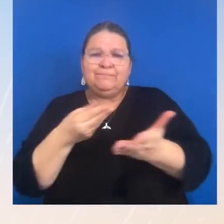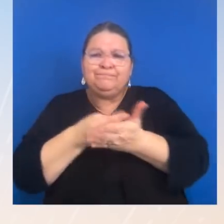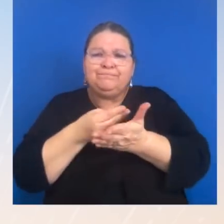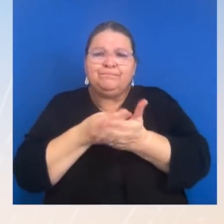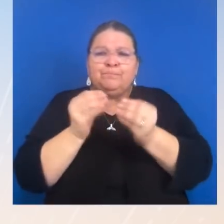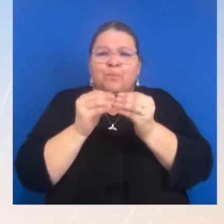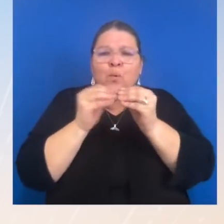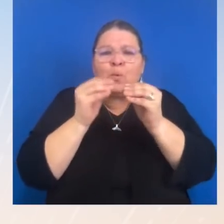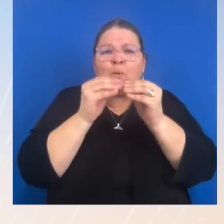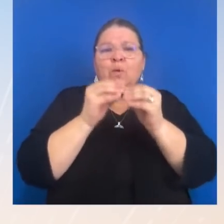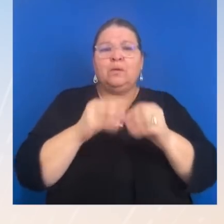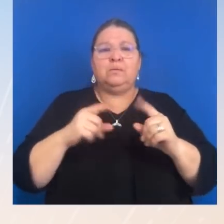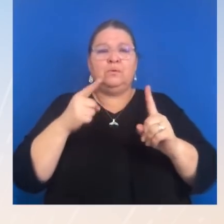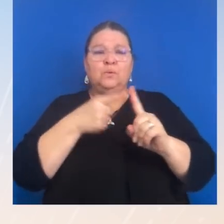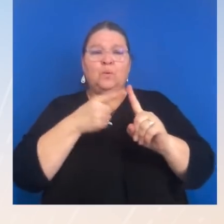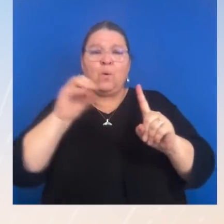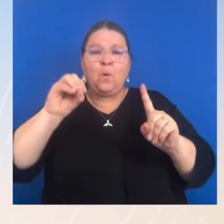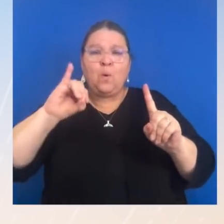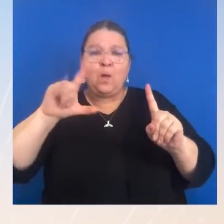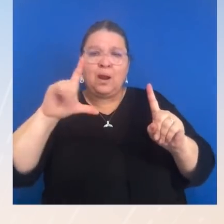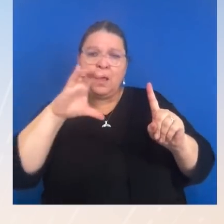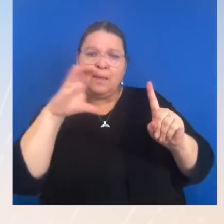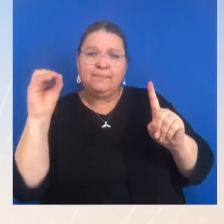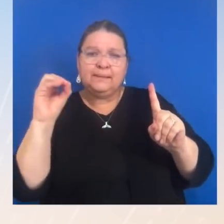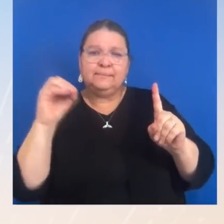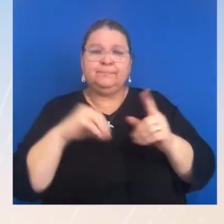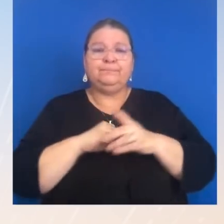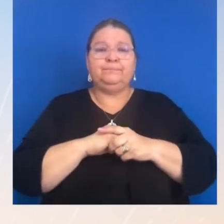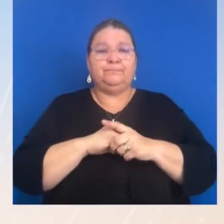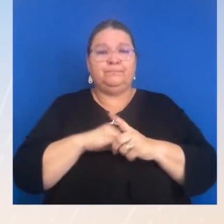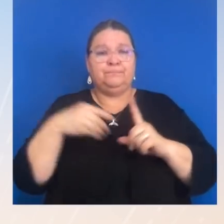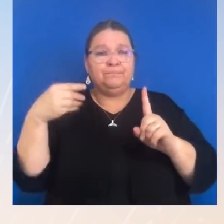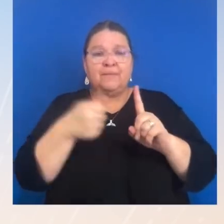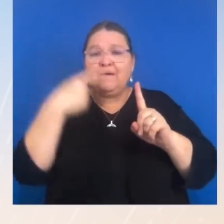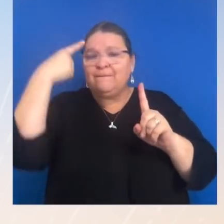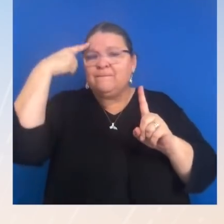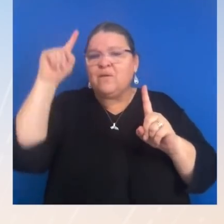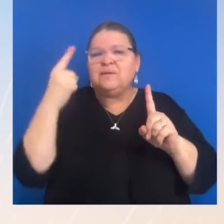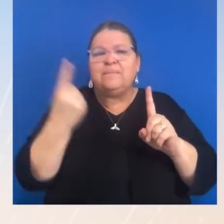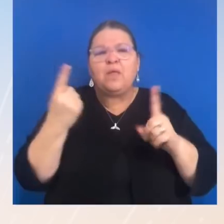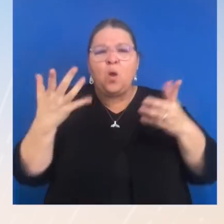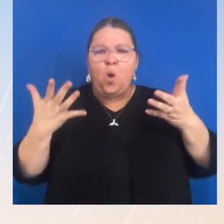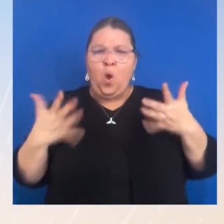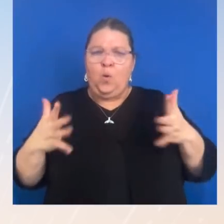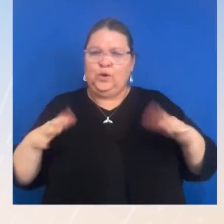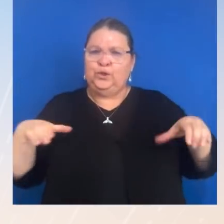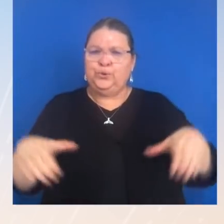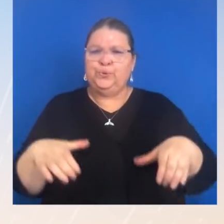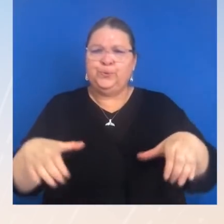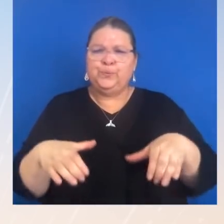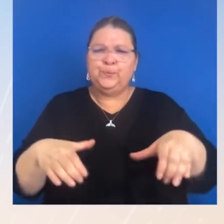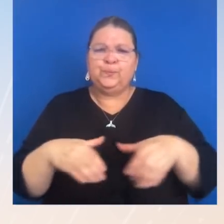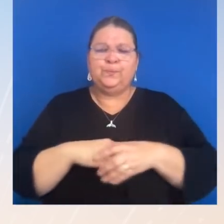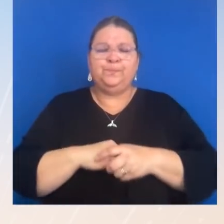since this latest rise of gas prices has come to increase production? Ms. Psaki: We have been. We have had senior officials in touch with oil companies, yes.